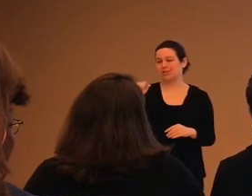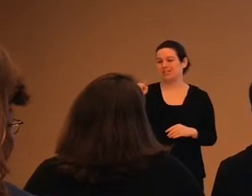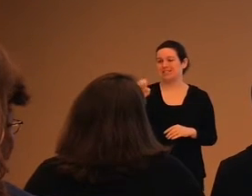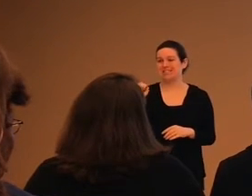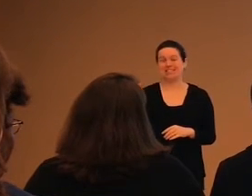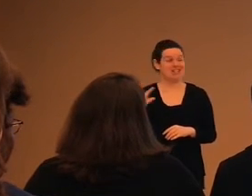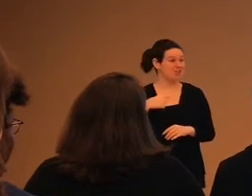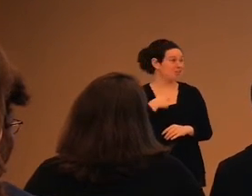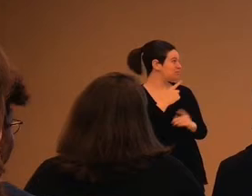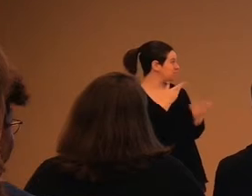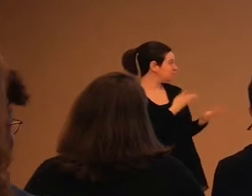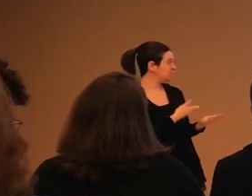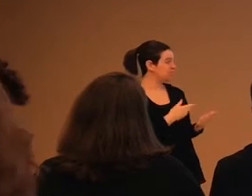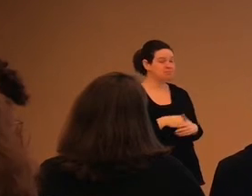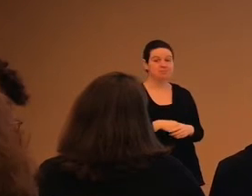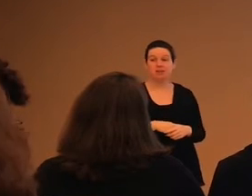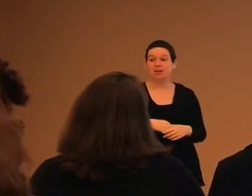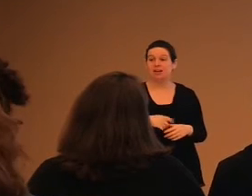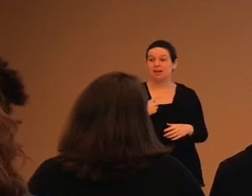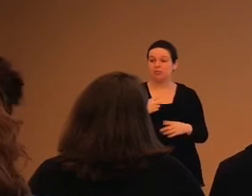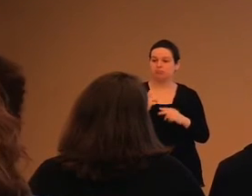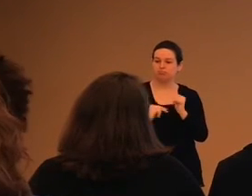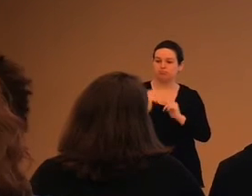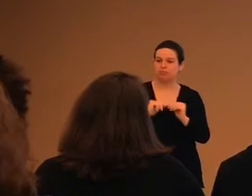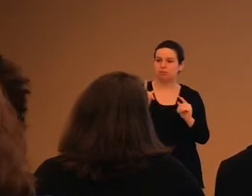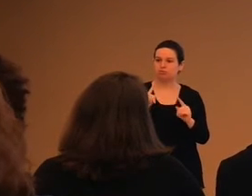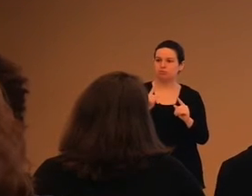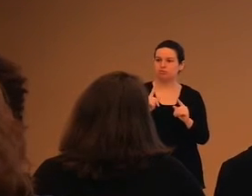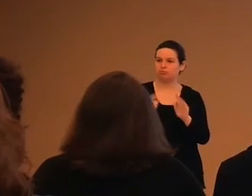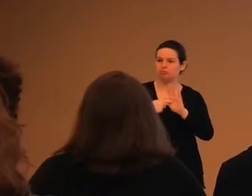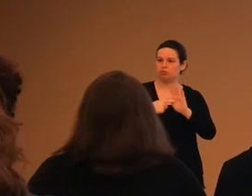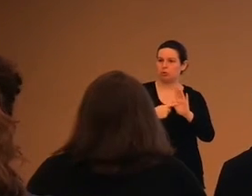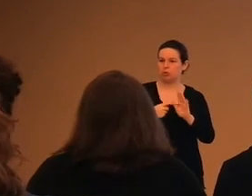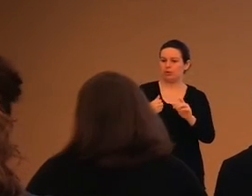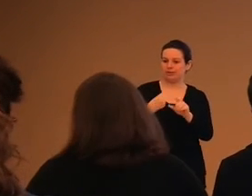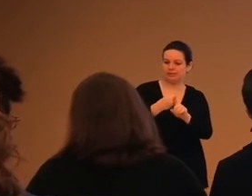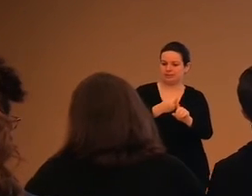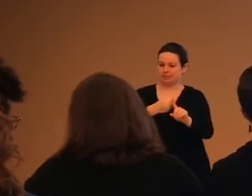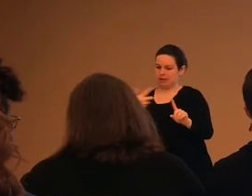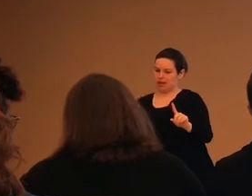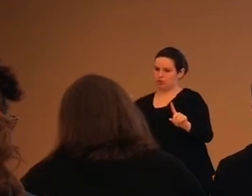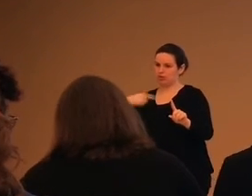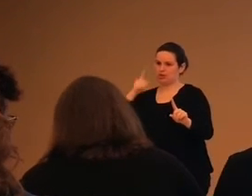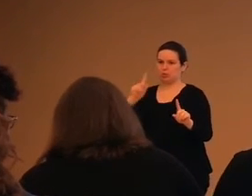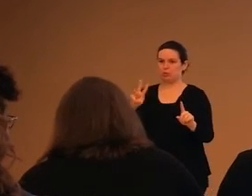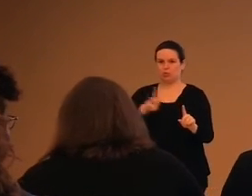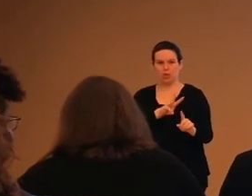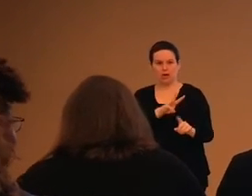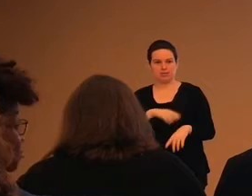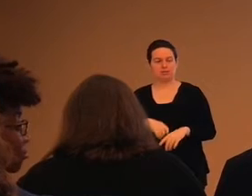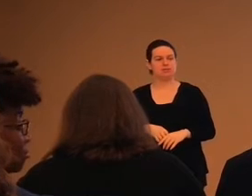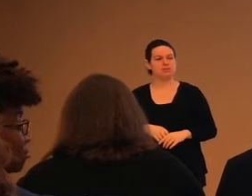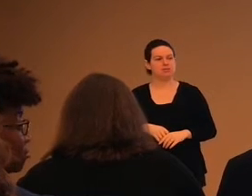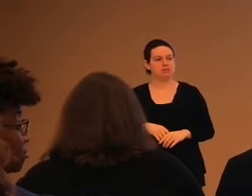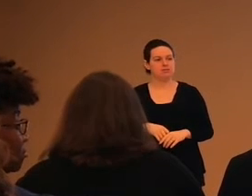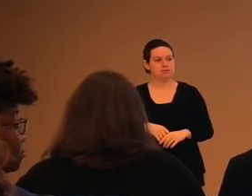Monument that was built to commemorate the expansion of the country into the American West and to honor all the people